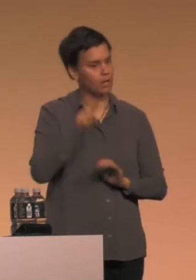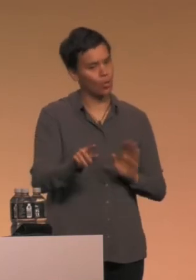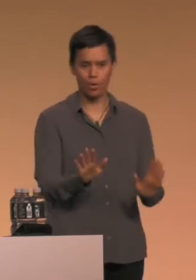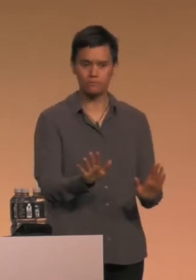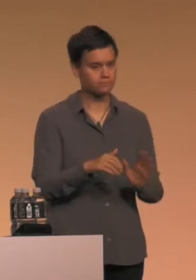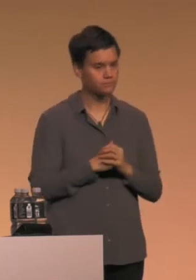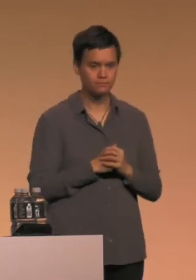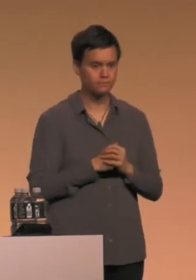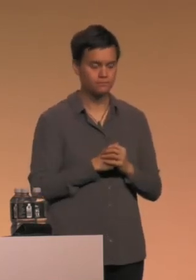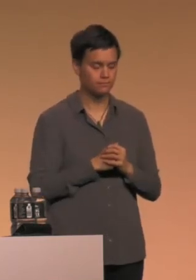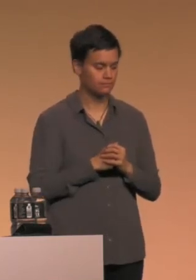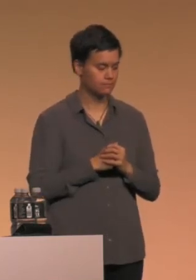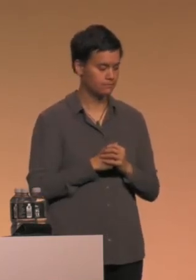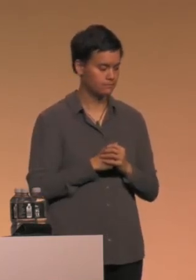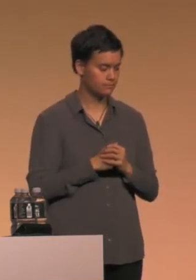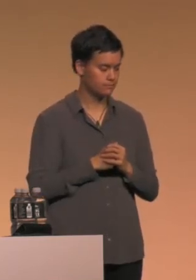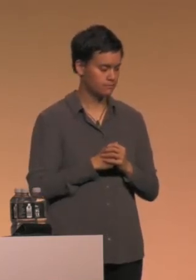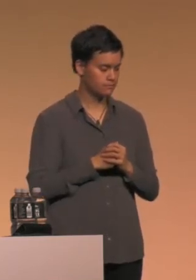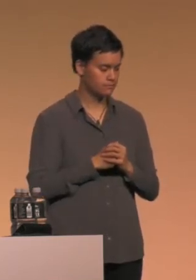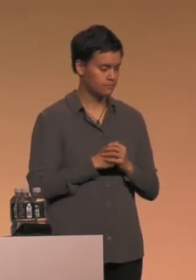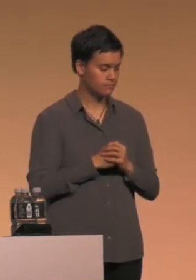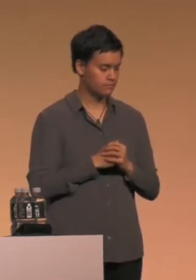In a complex, stretched, and stressed health system,